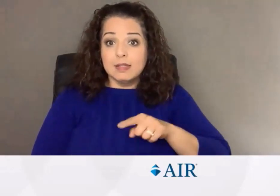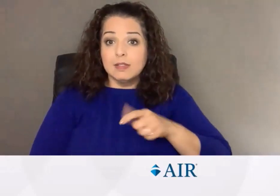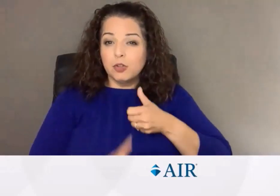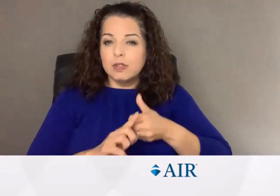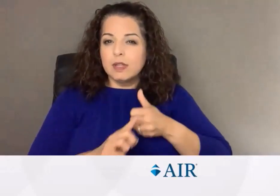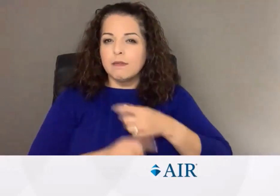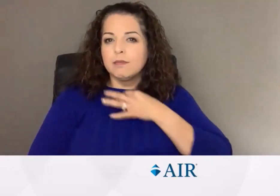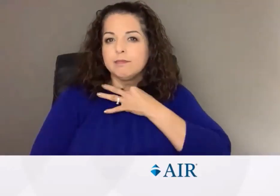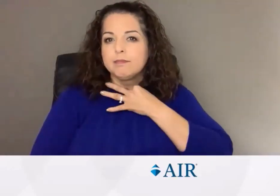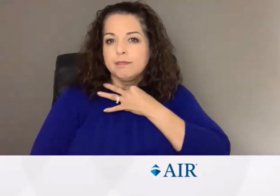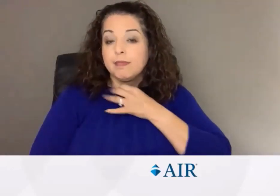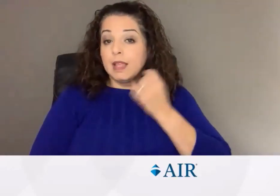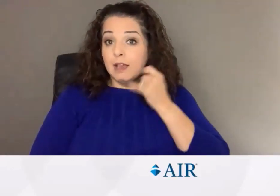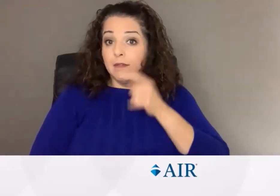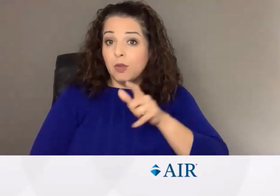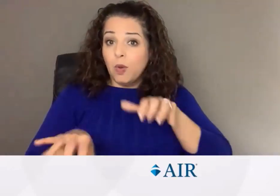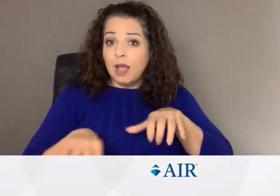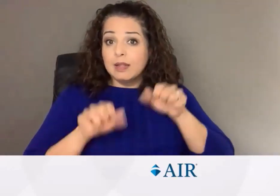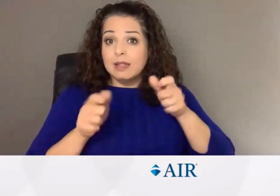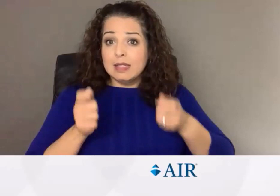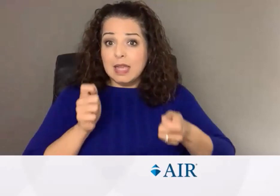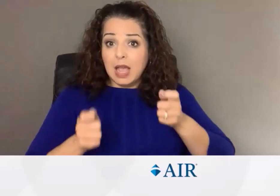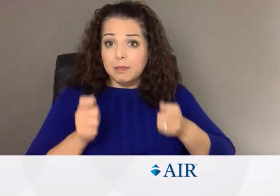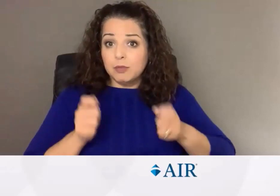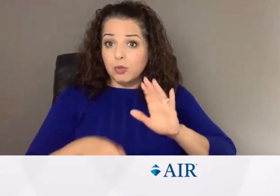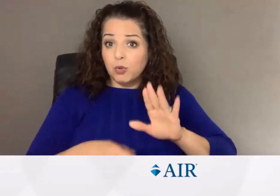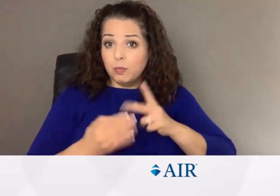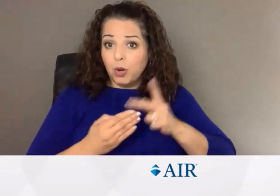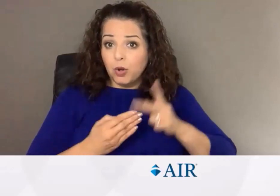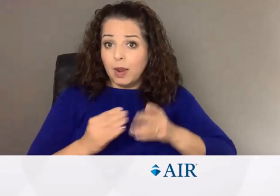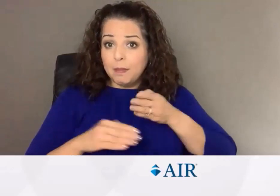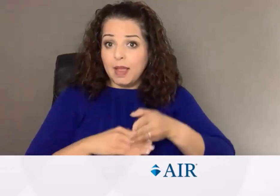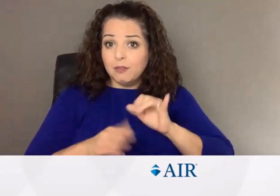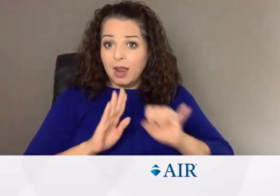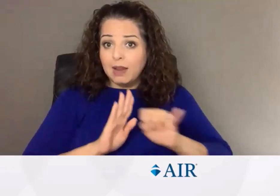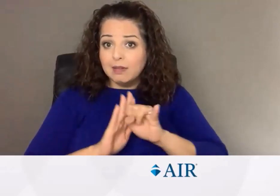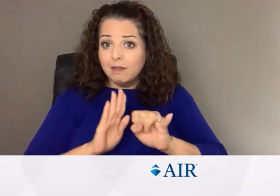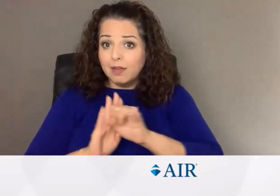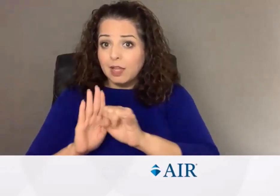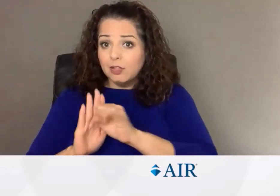adapt your program after the identification of each barrier?